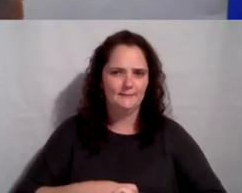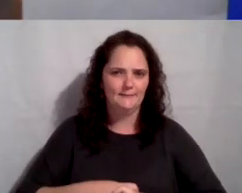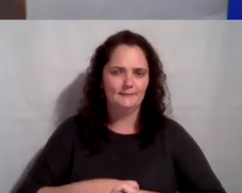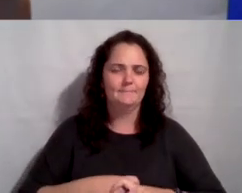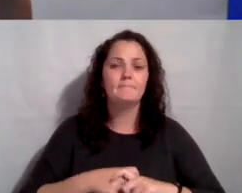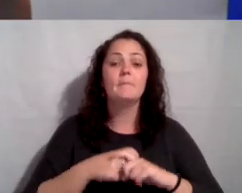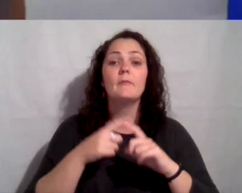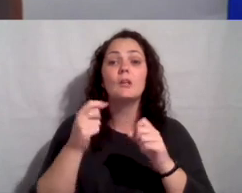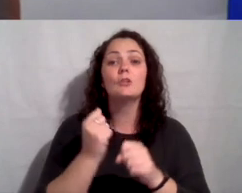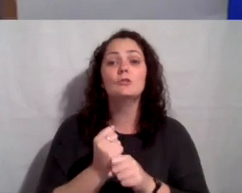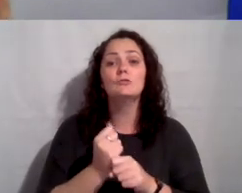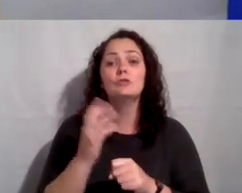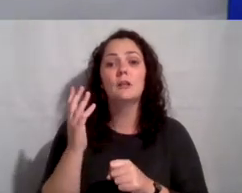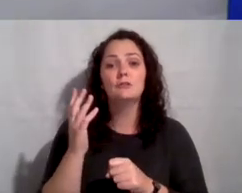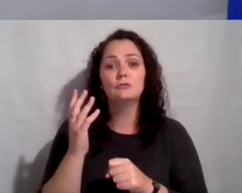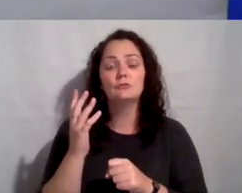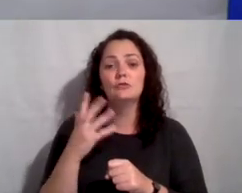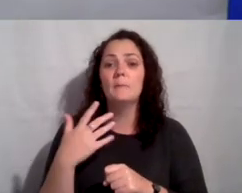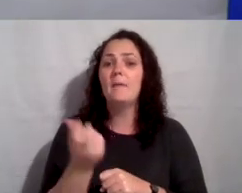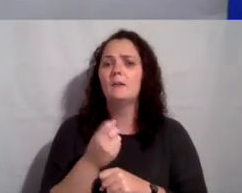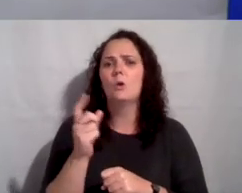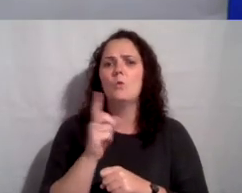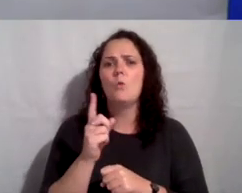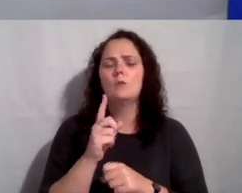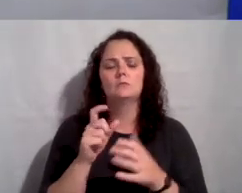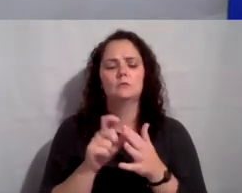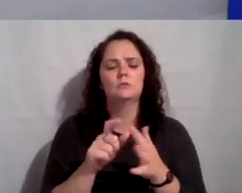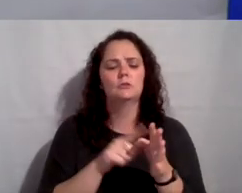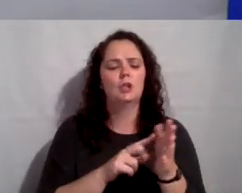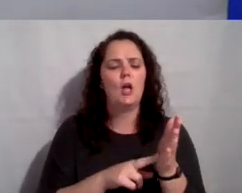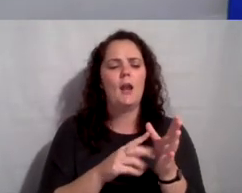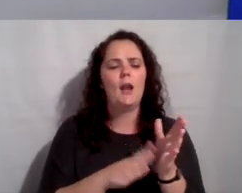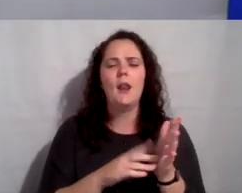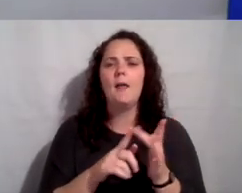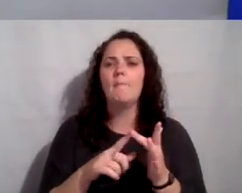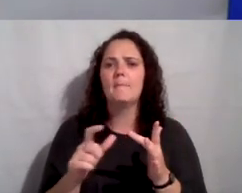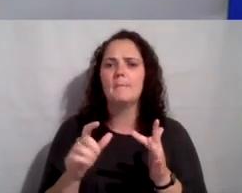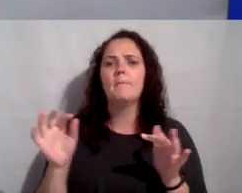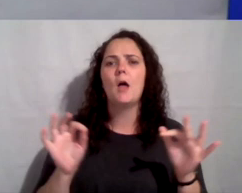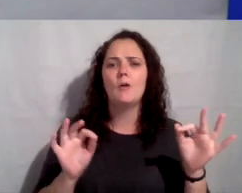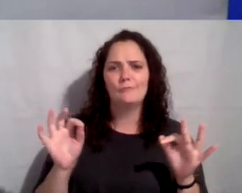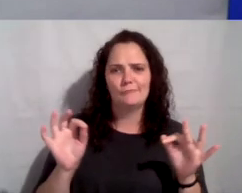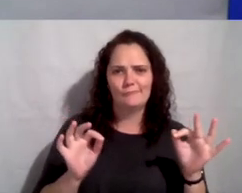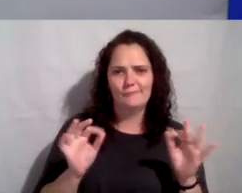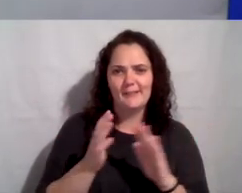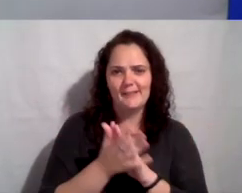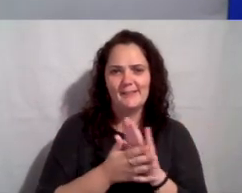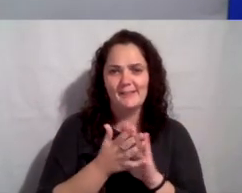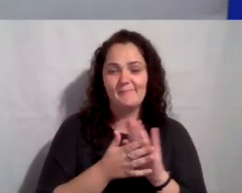drawing is that it has to be a quote unquote “dynamic” pose, so the model's got to be doing something which is almost impossible for